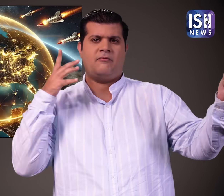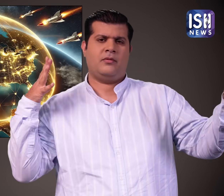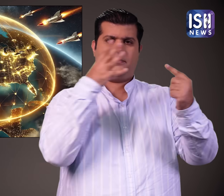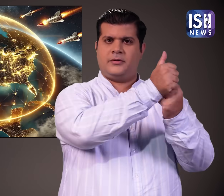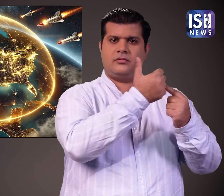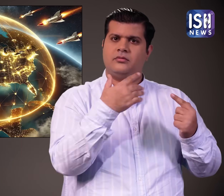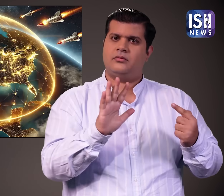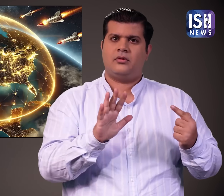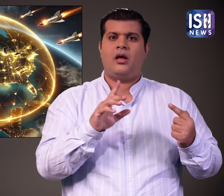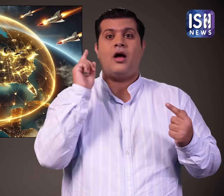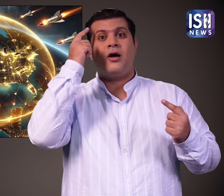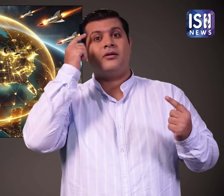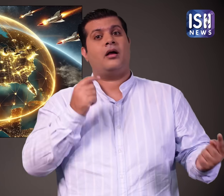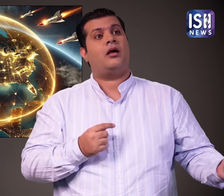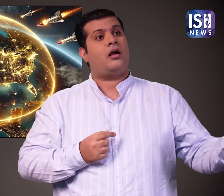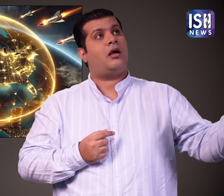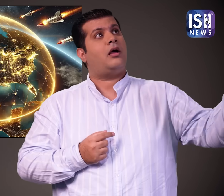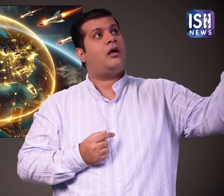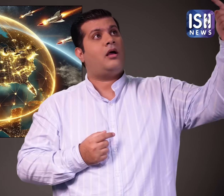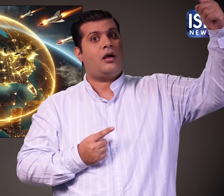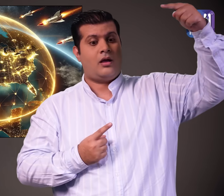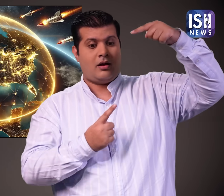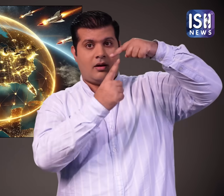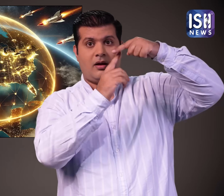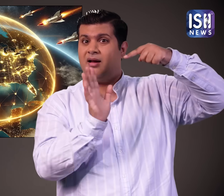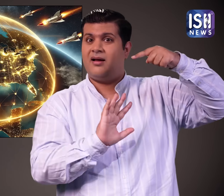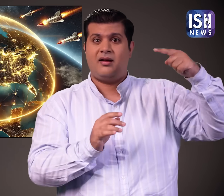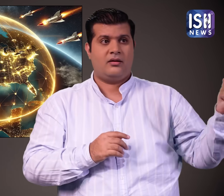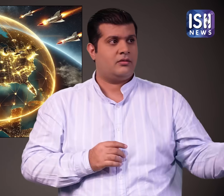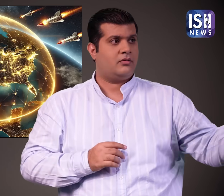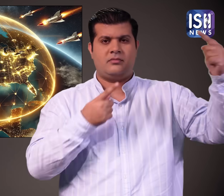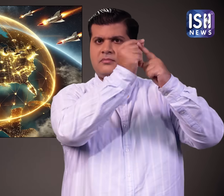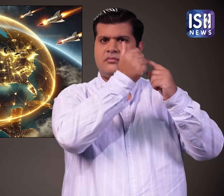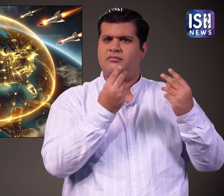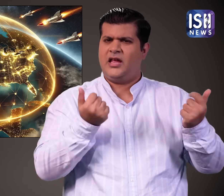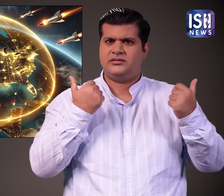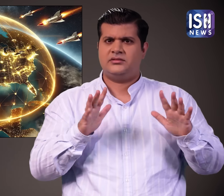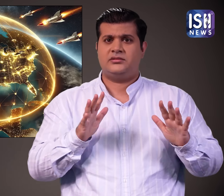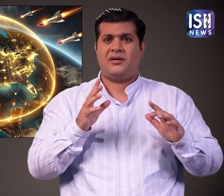the fast rockets from the ground or space would fly out to stop the missiles before they hit.